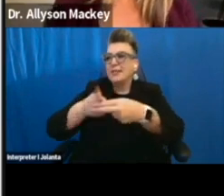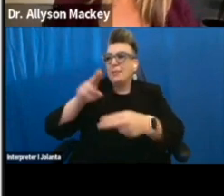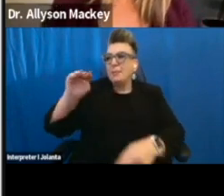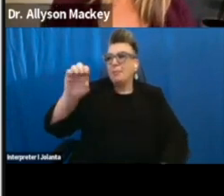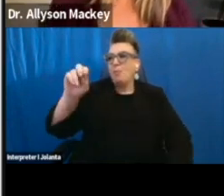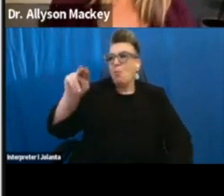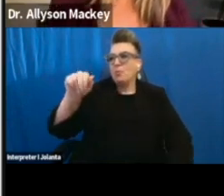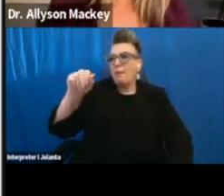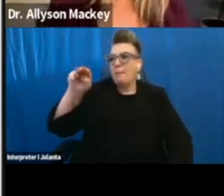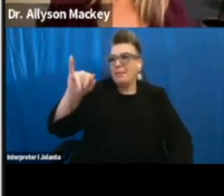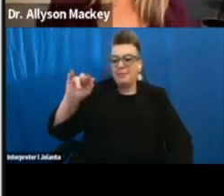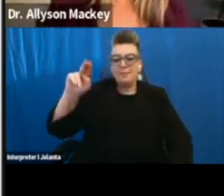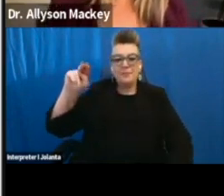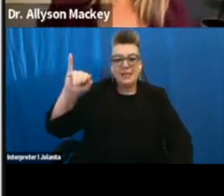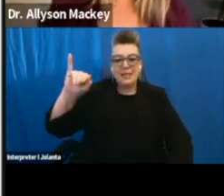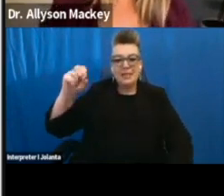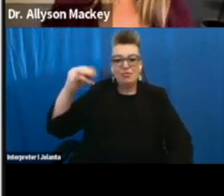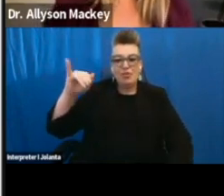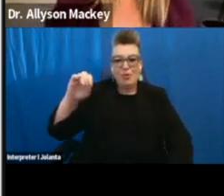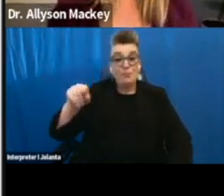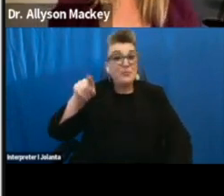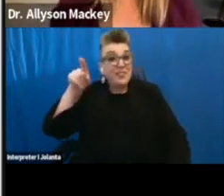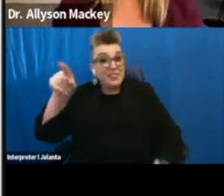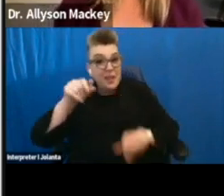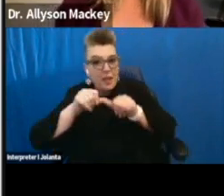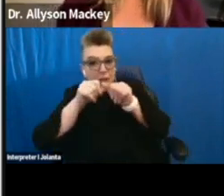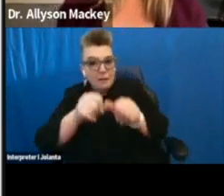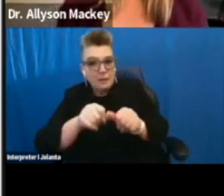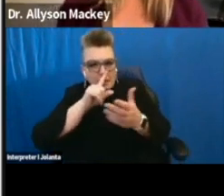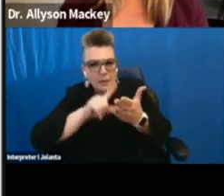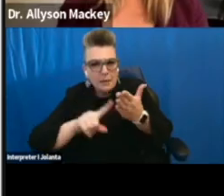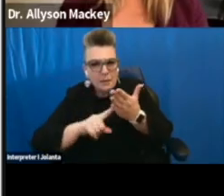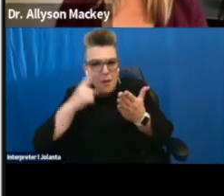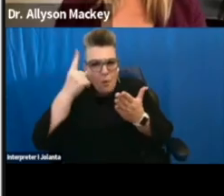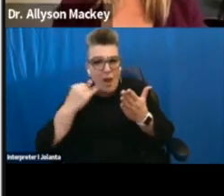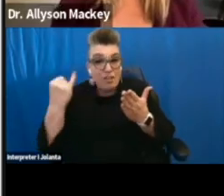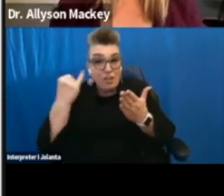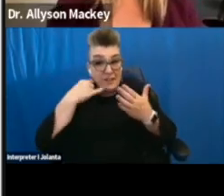monami also wondered whether the same thing is true in animal models and so